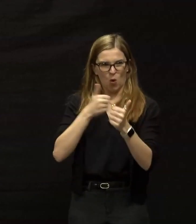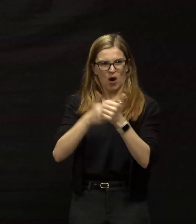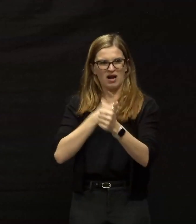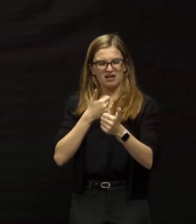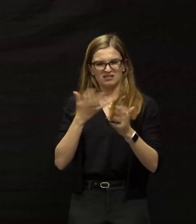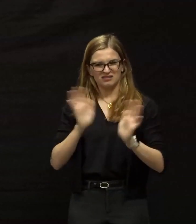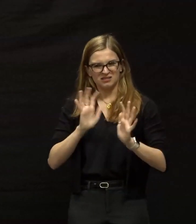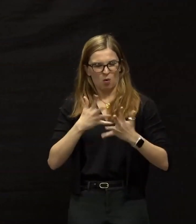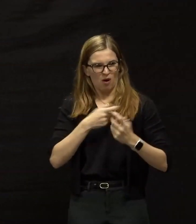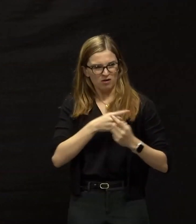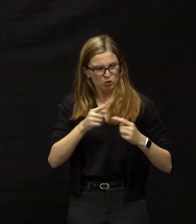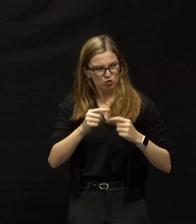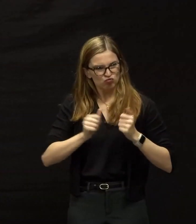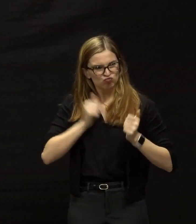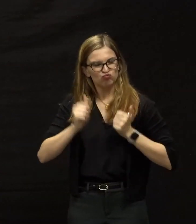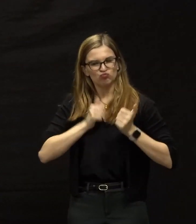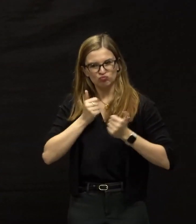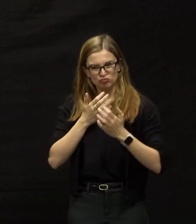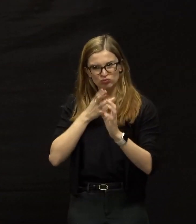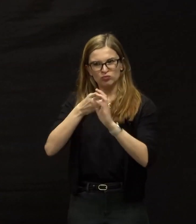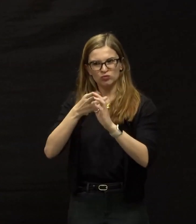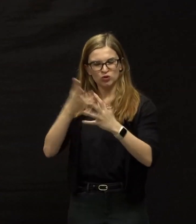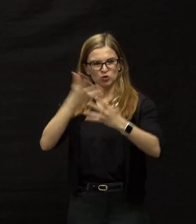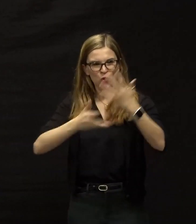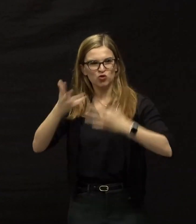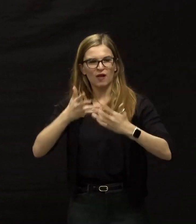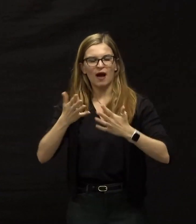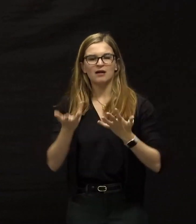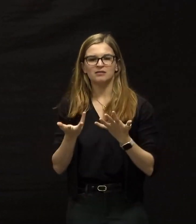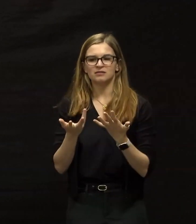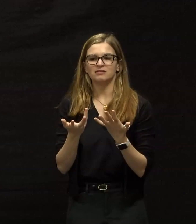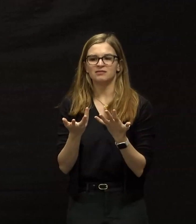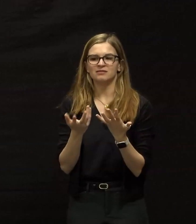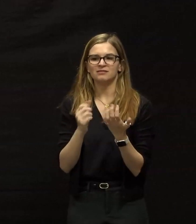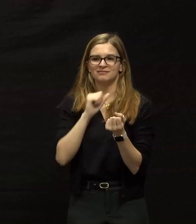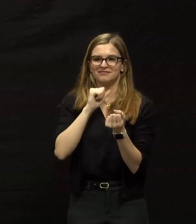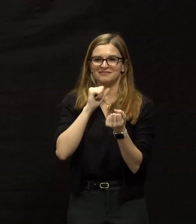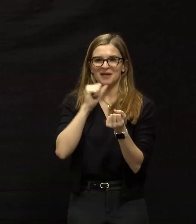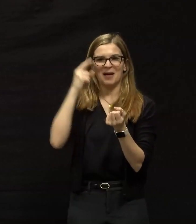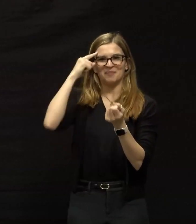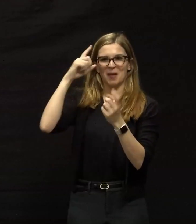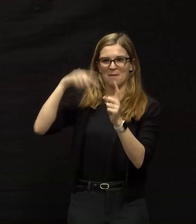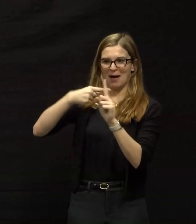or why the child's avoidant, it isn't more assertive to participate in a larger setting.